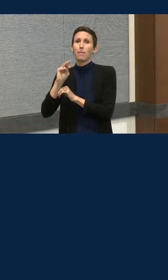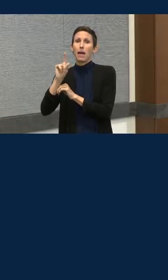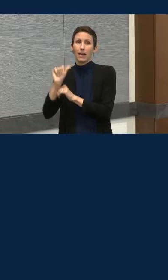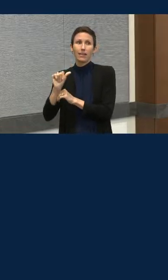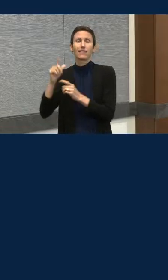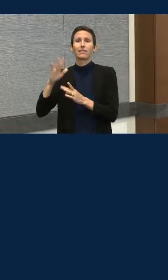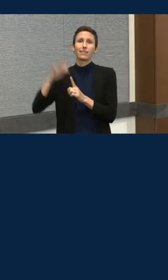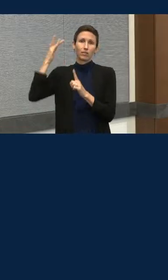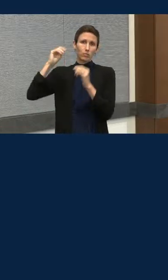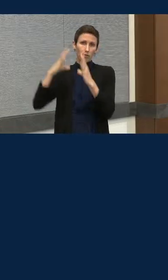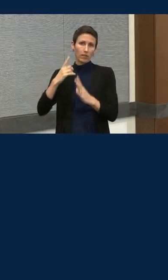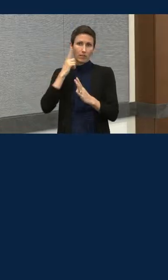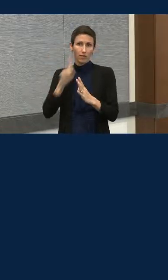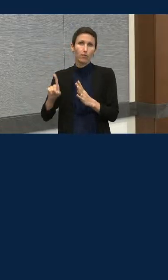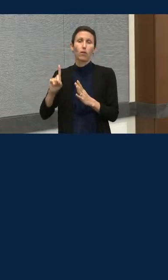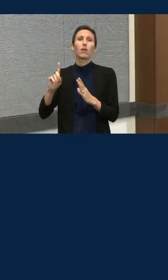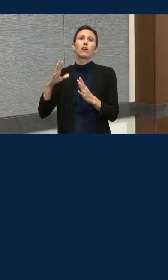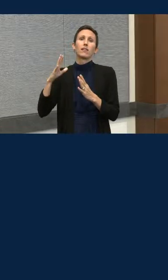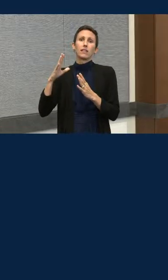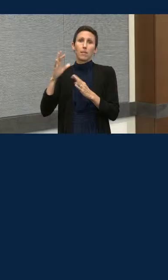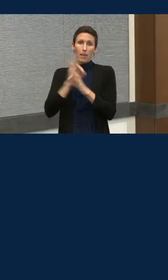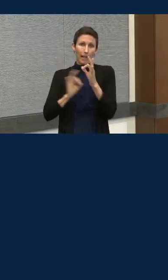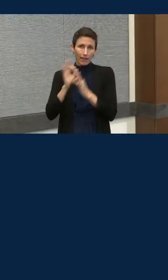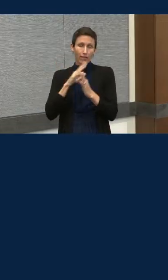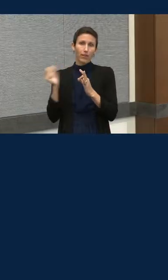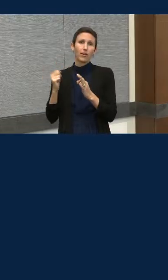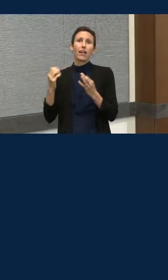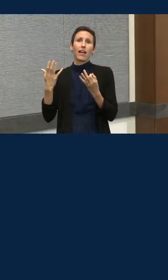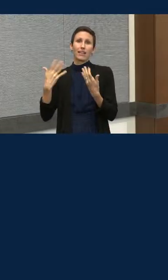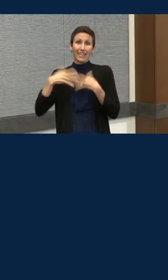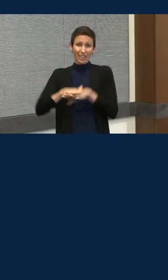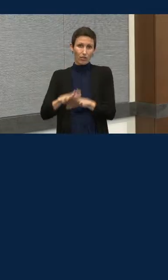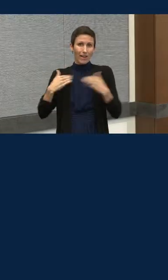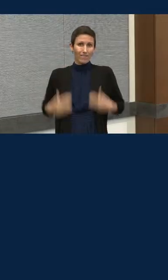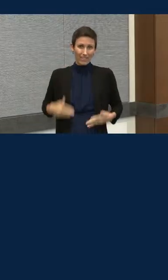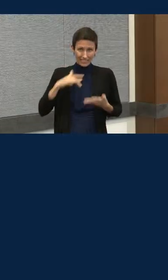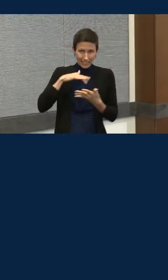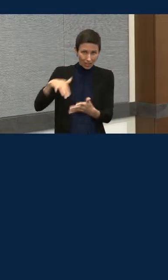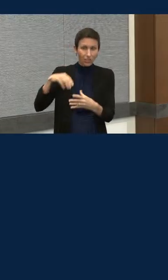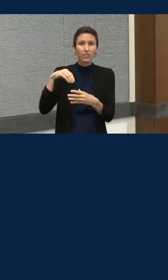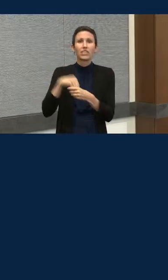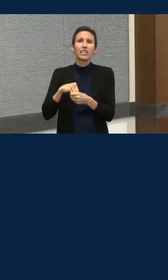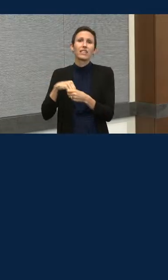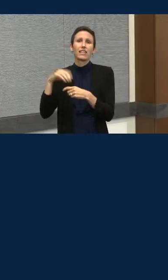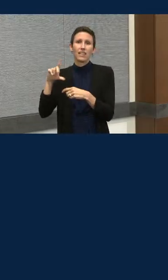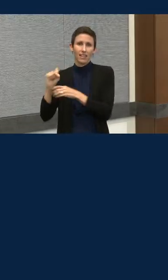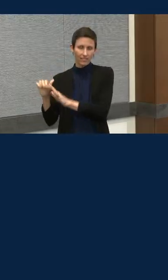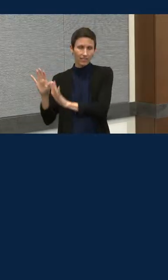School. Dr. Cone is a global leader